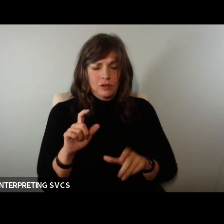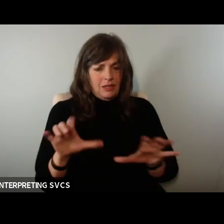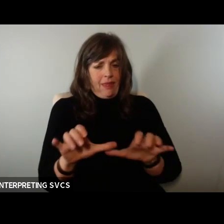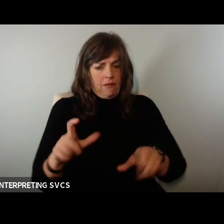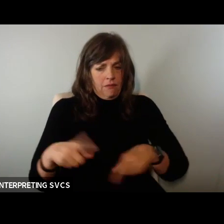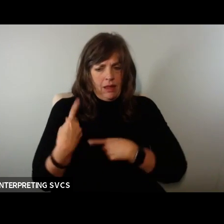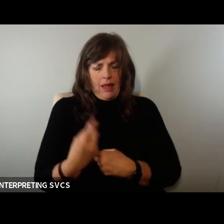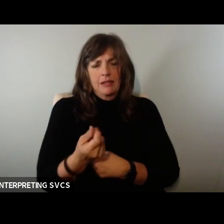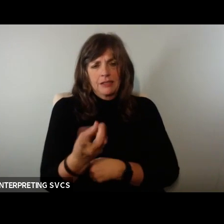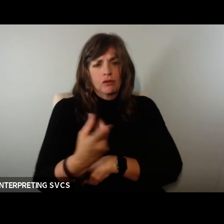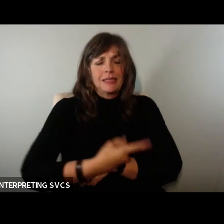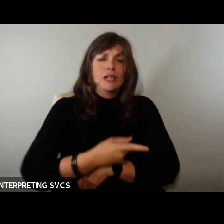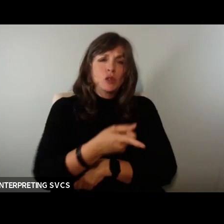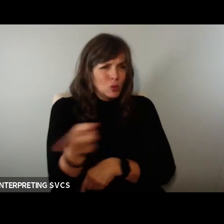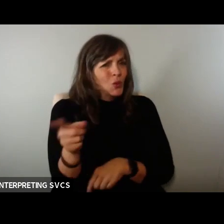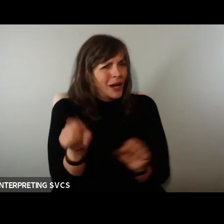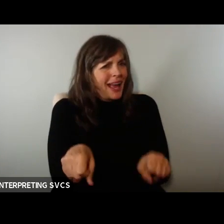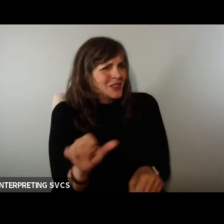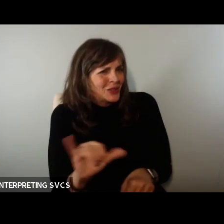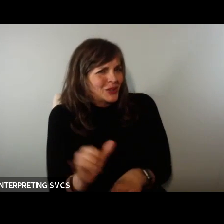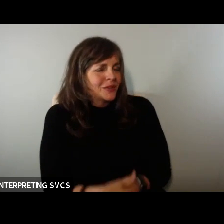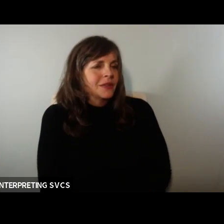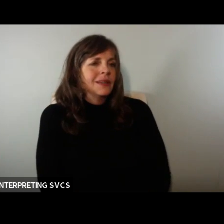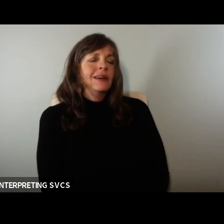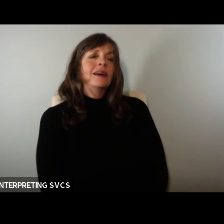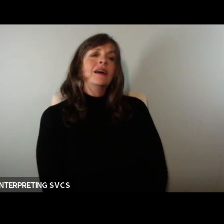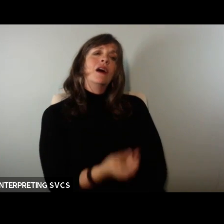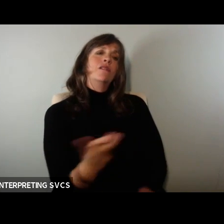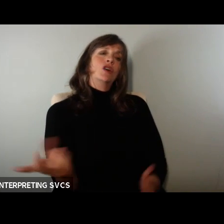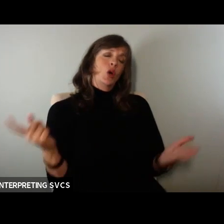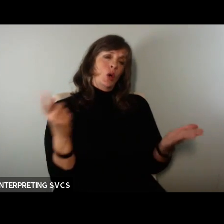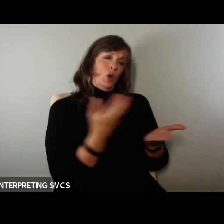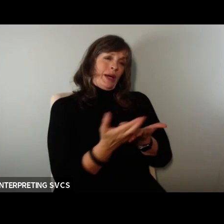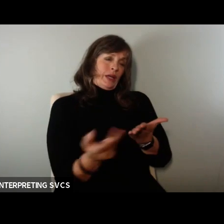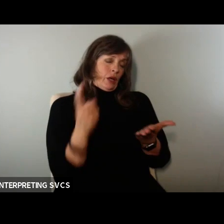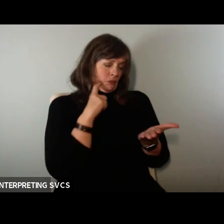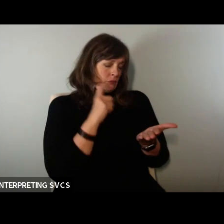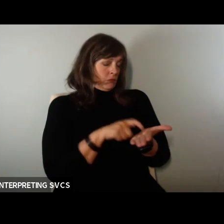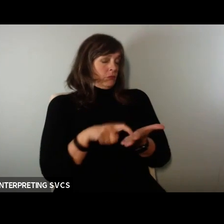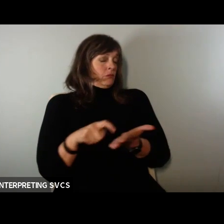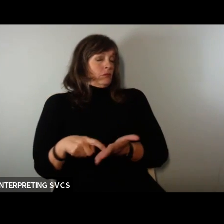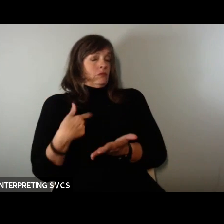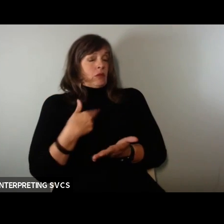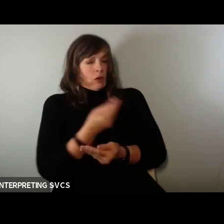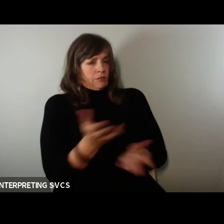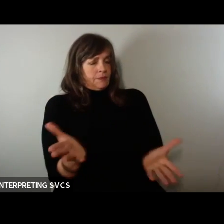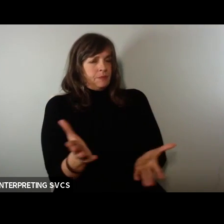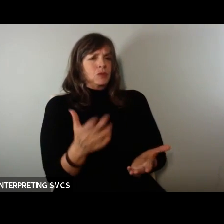We wanna draw your attention to a few resources that did catch our eyes. These will also be tweeted out by HowlRound